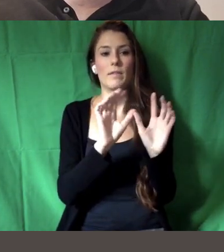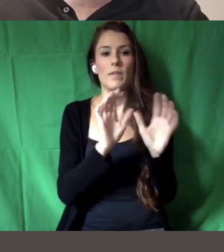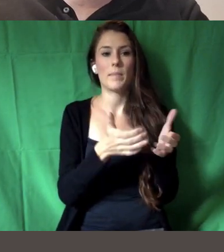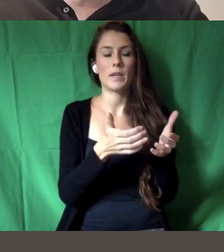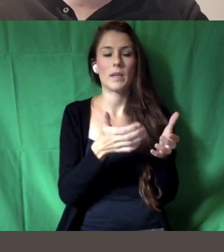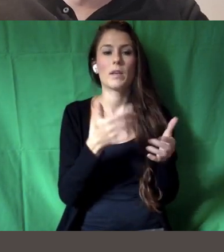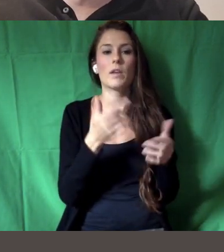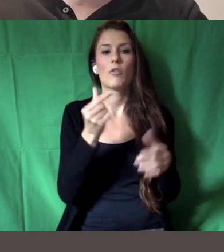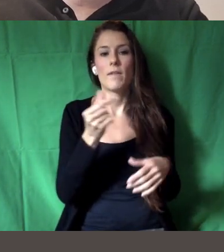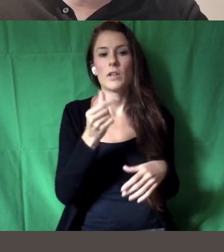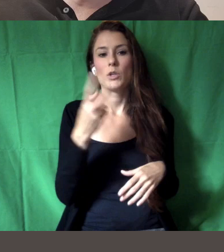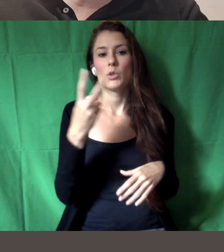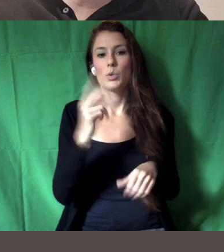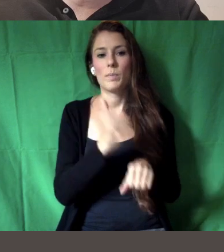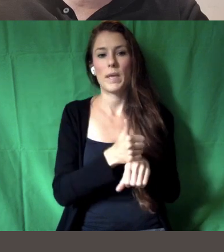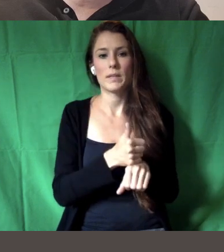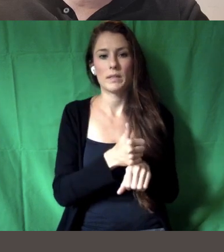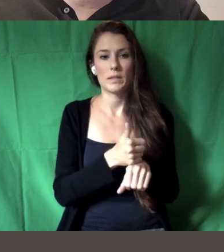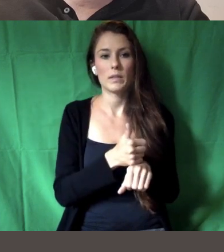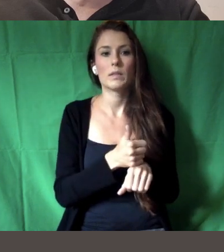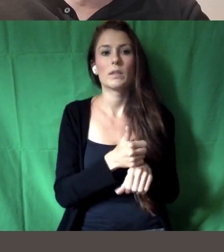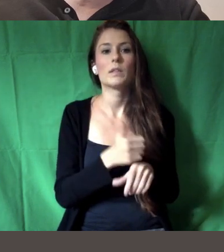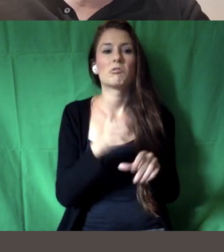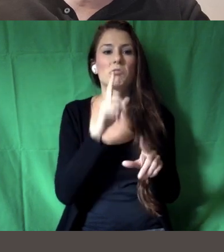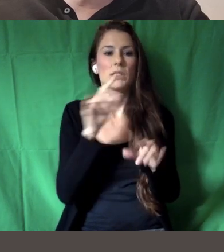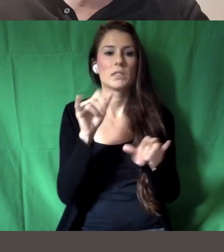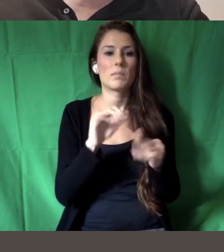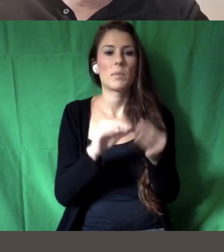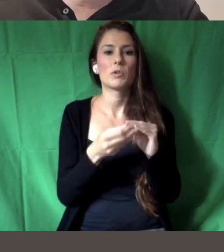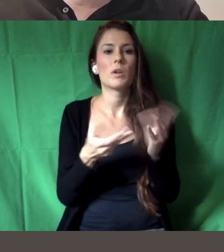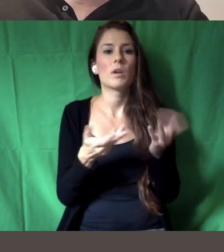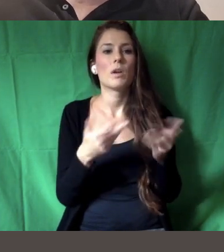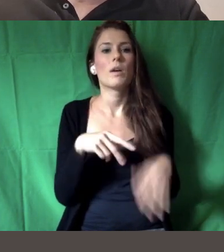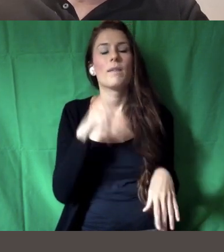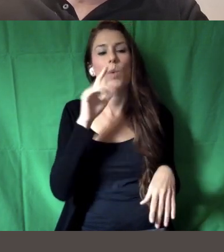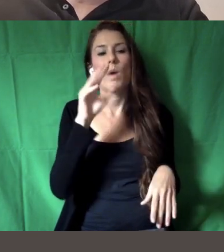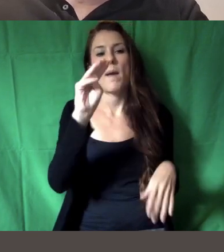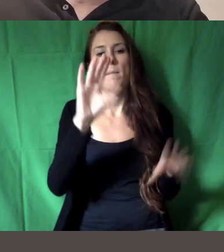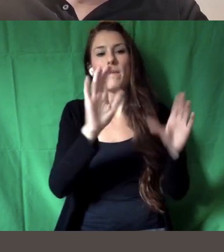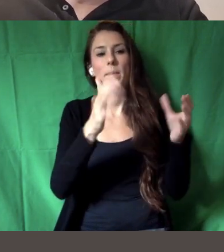T4g, Graviton 2 based instance is the winner, more or less the same numbers. In M family,